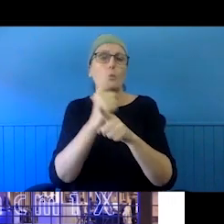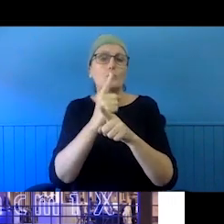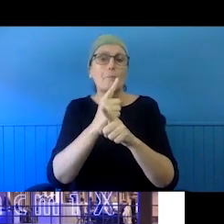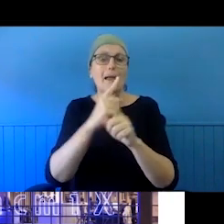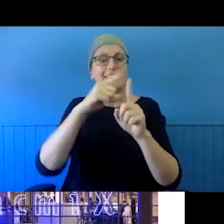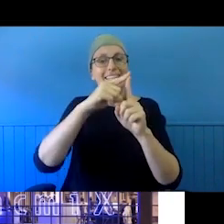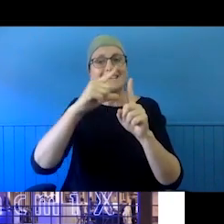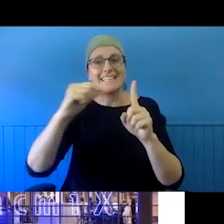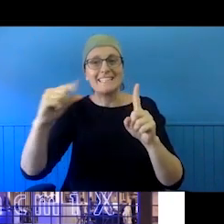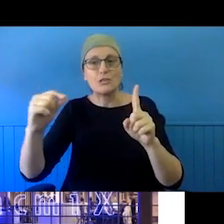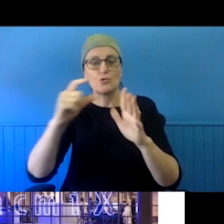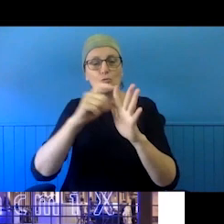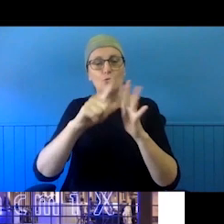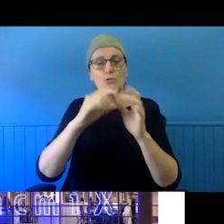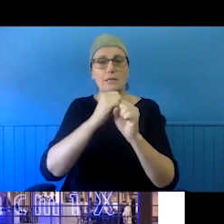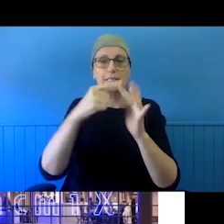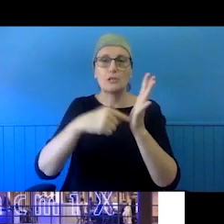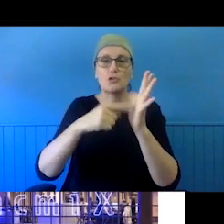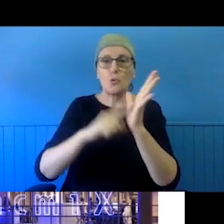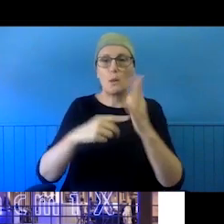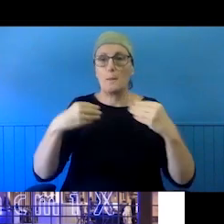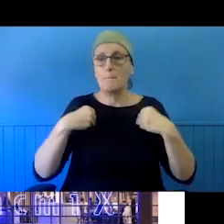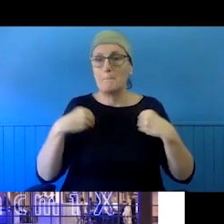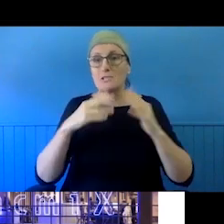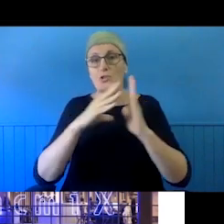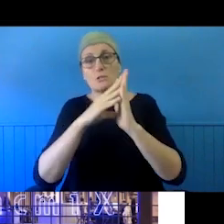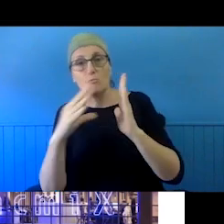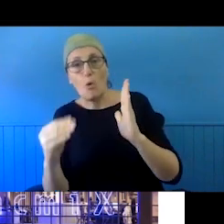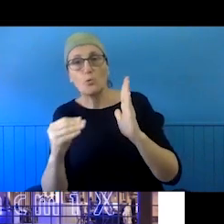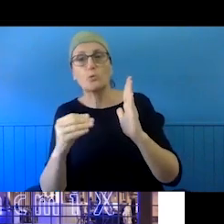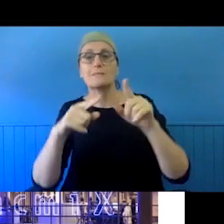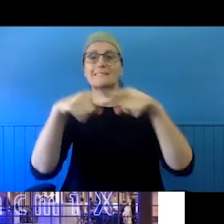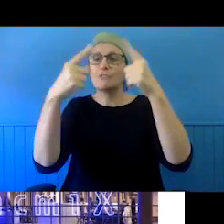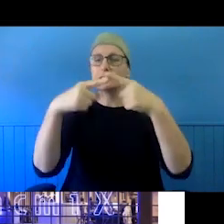go into this stuff in a lot more detail. I'll do my best to give you